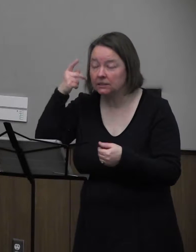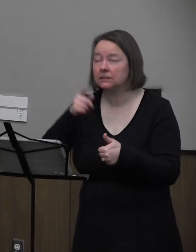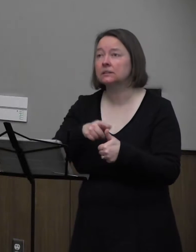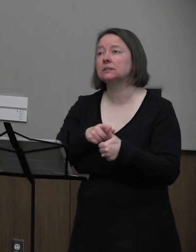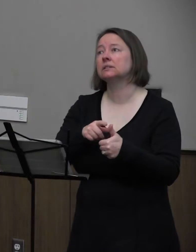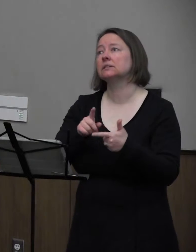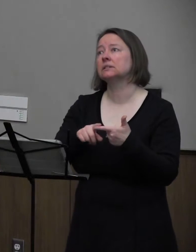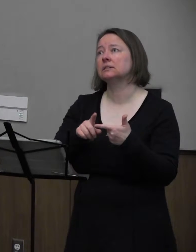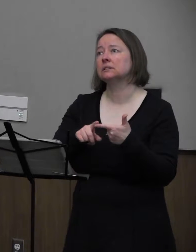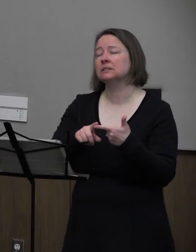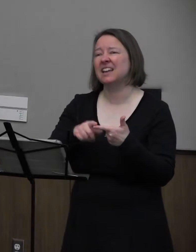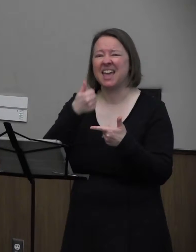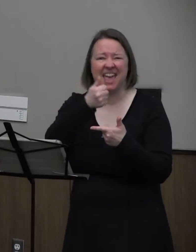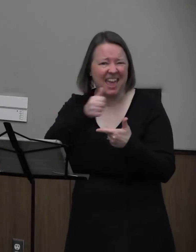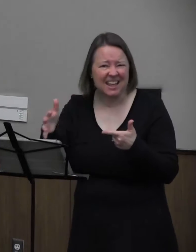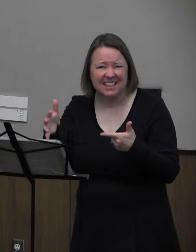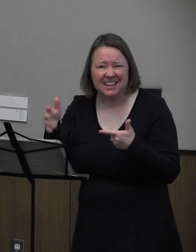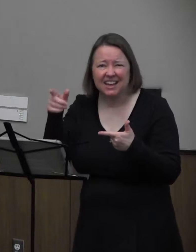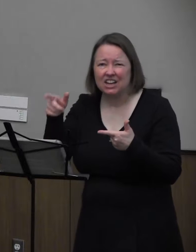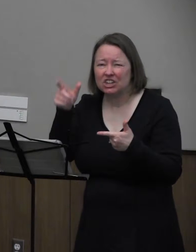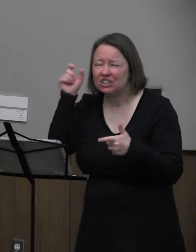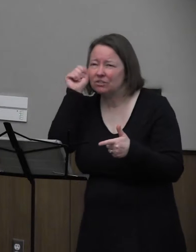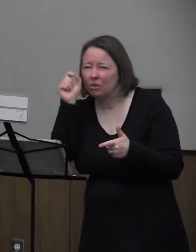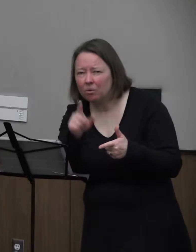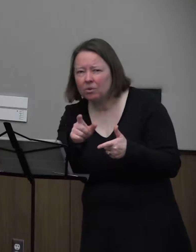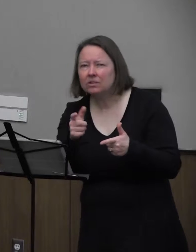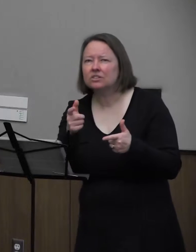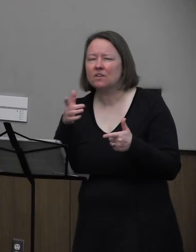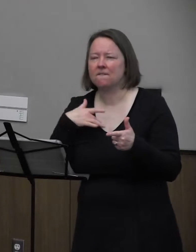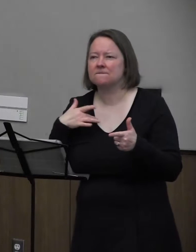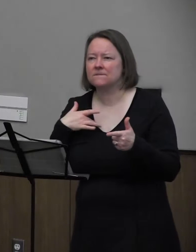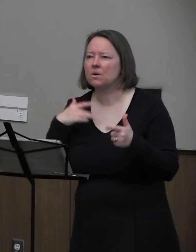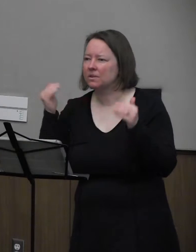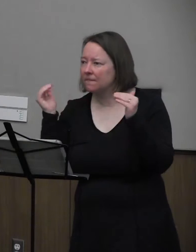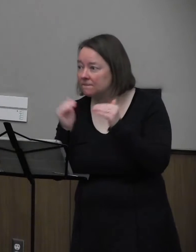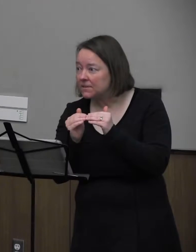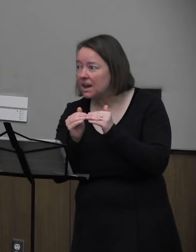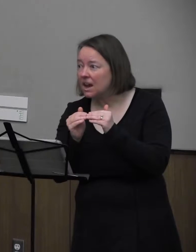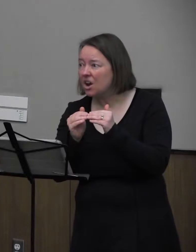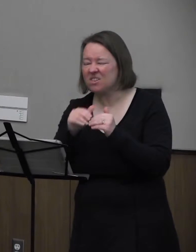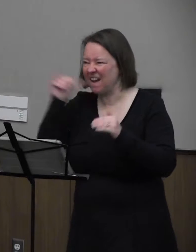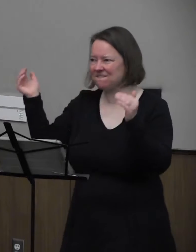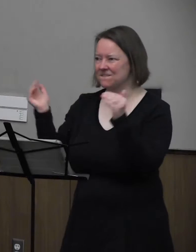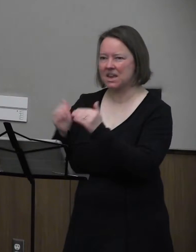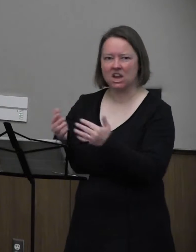We talked about anything that caught her eye-- that she felt was fair, unfair.